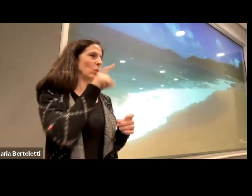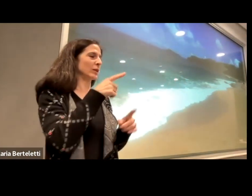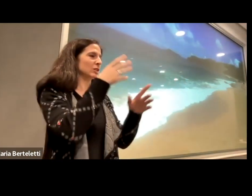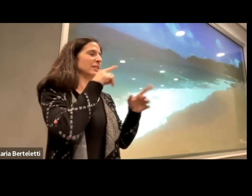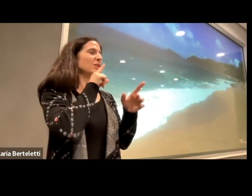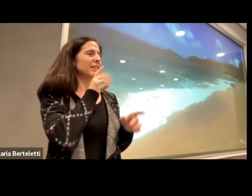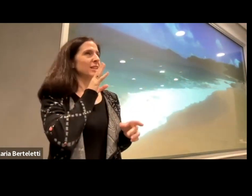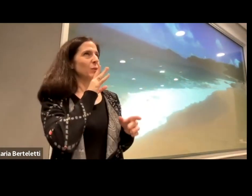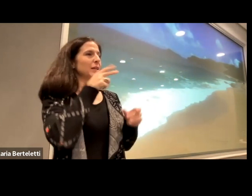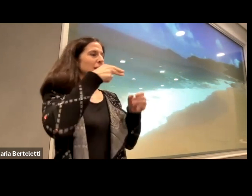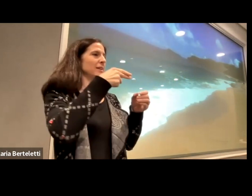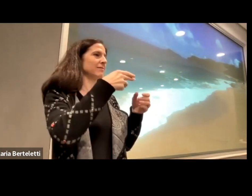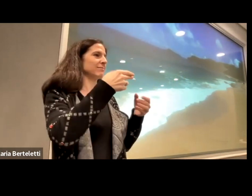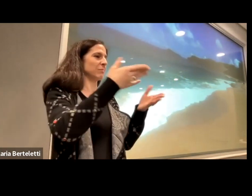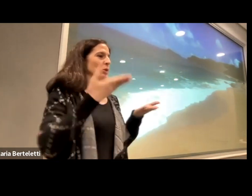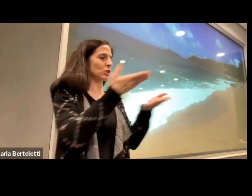I think. Used to be the microphone for um.